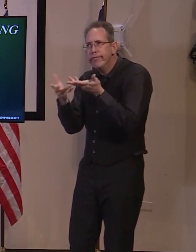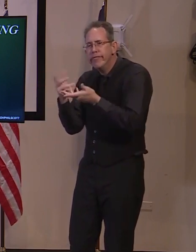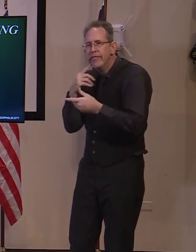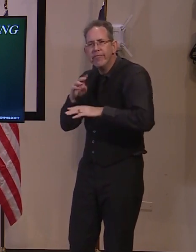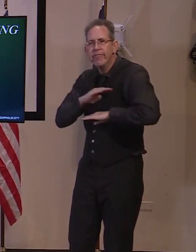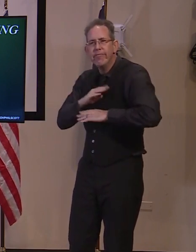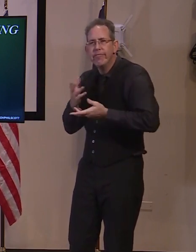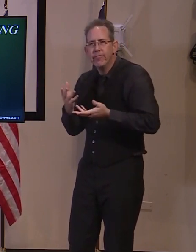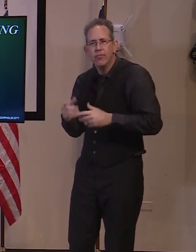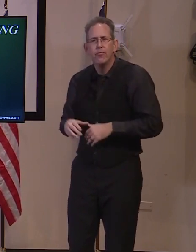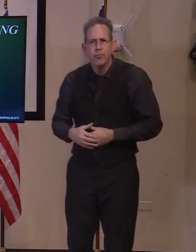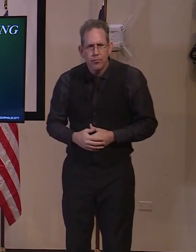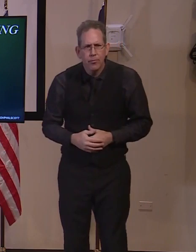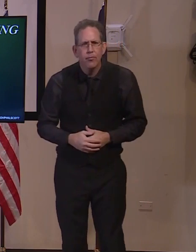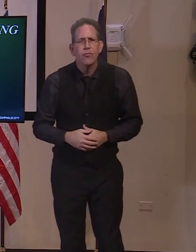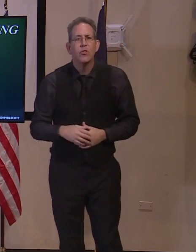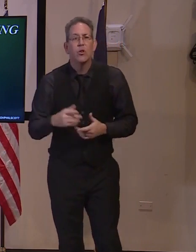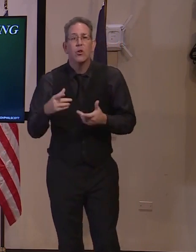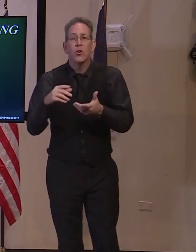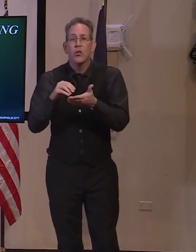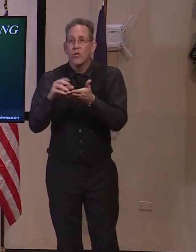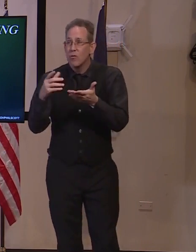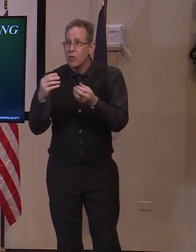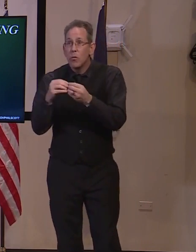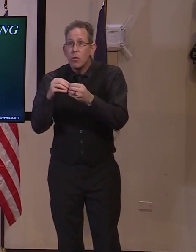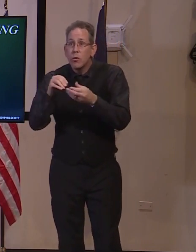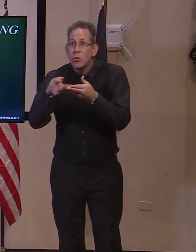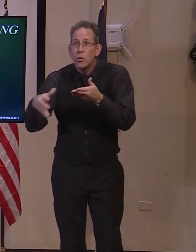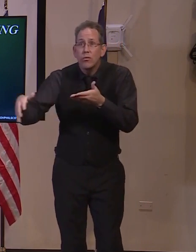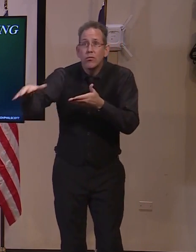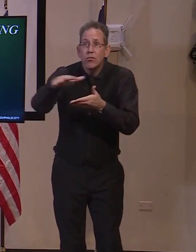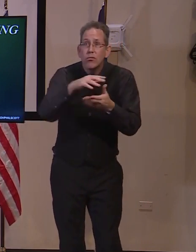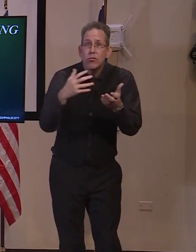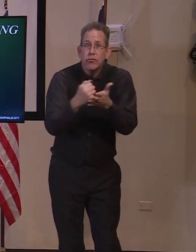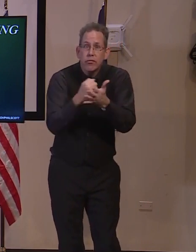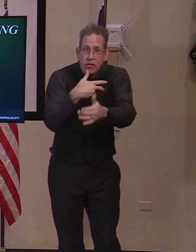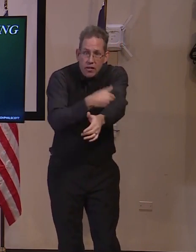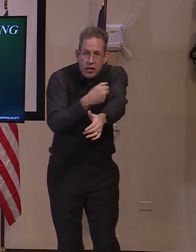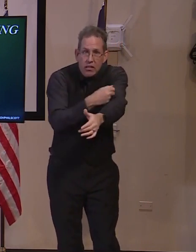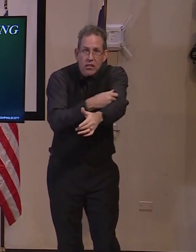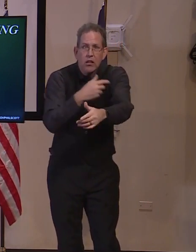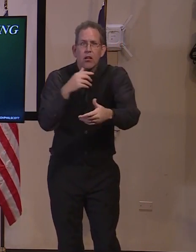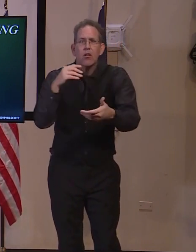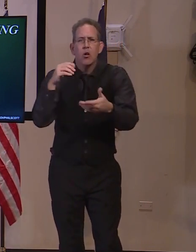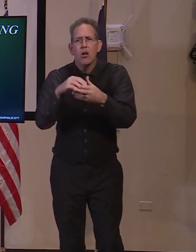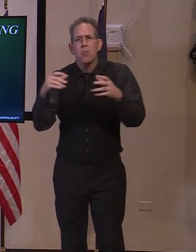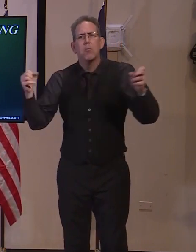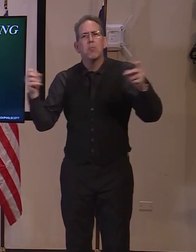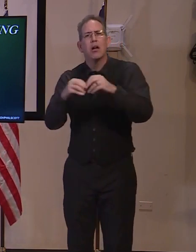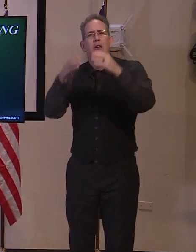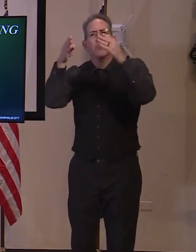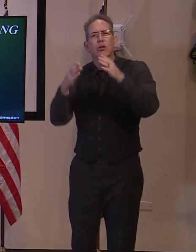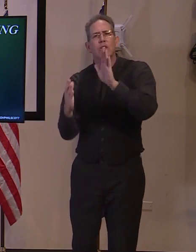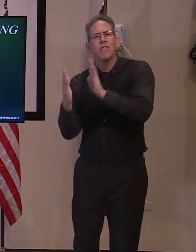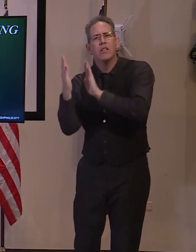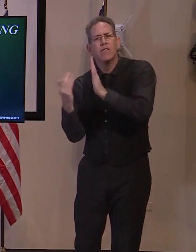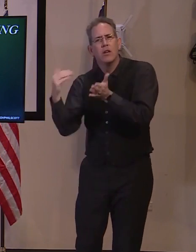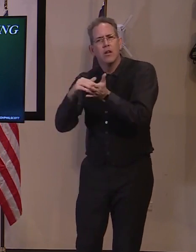improved stability at the elementary level, Uh, to date, as commissioner paycheck highlighted were around 50% of the five through 11 population have